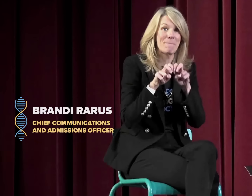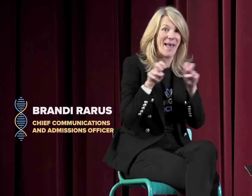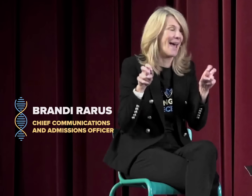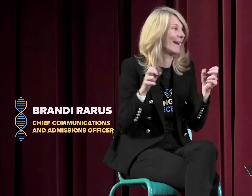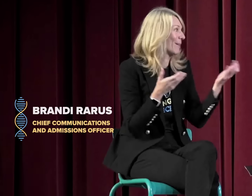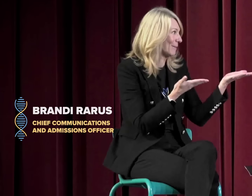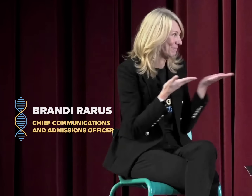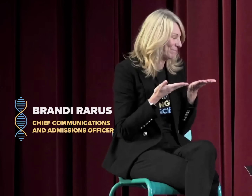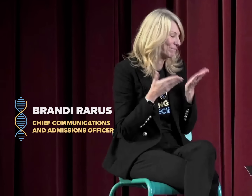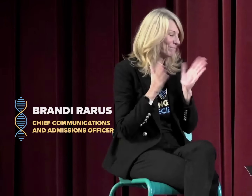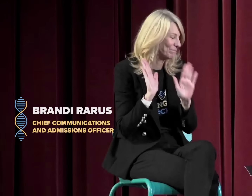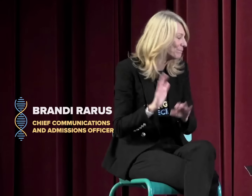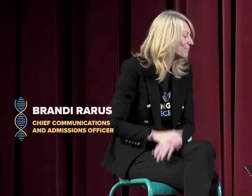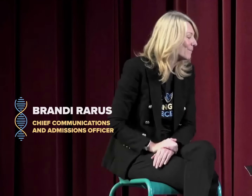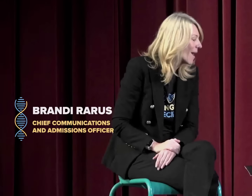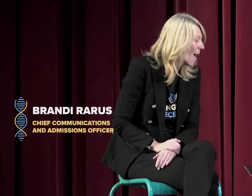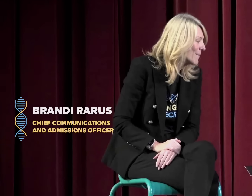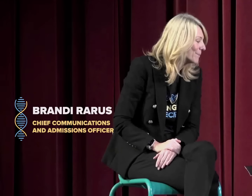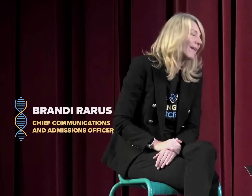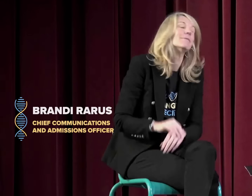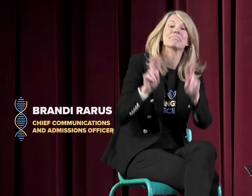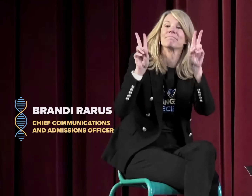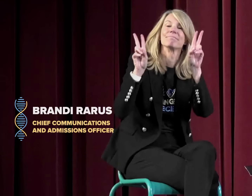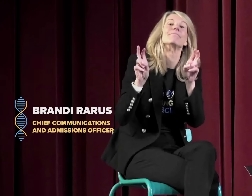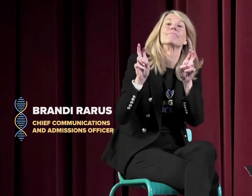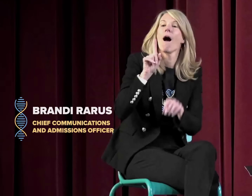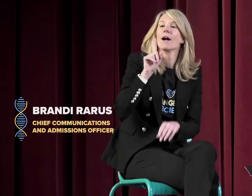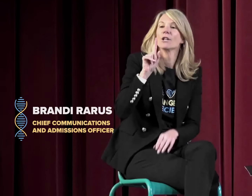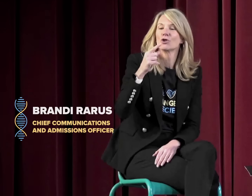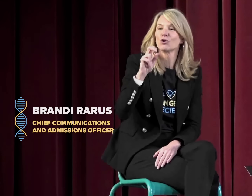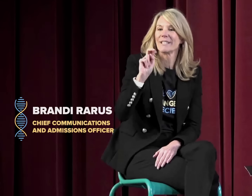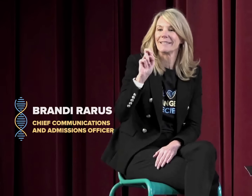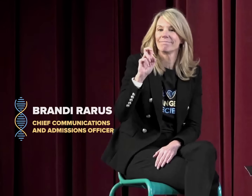I'm also serving as moderator today. Today we'll talk about gene editing.